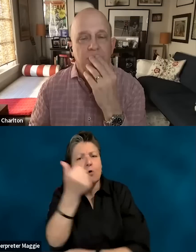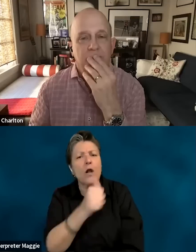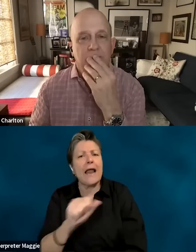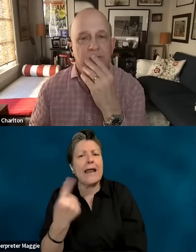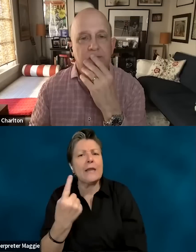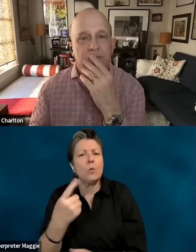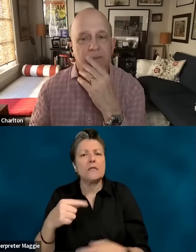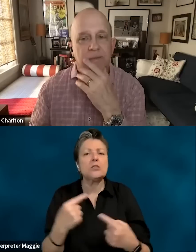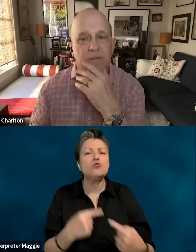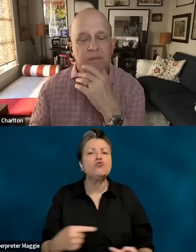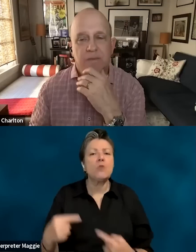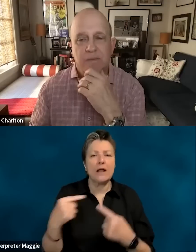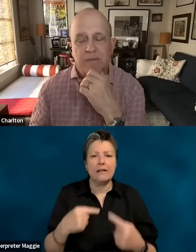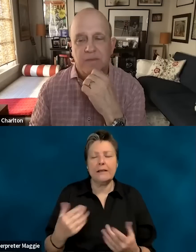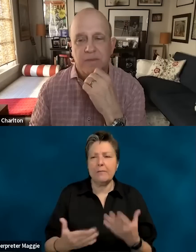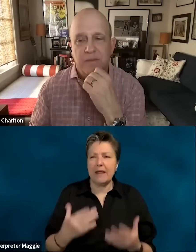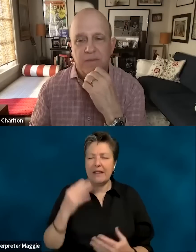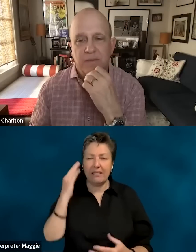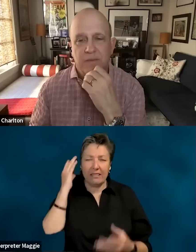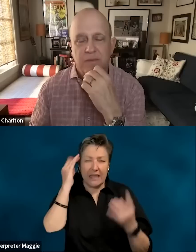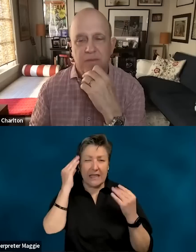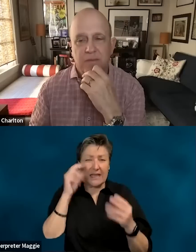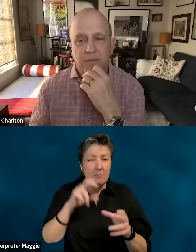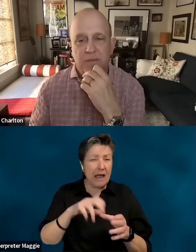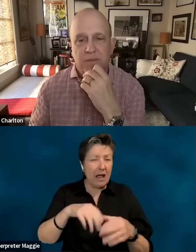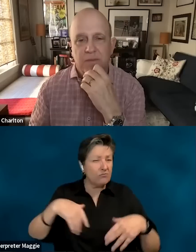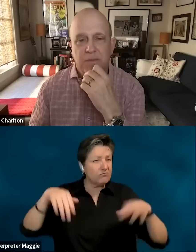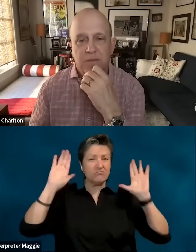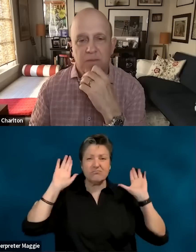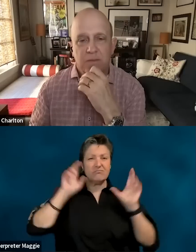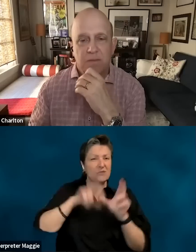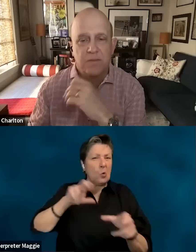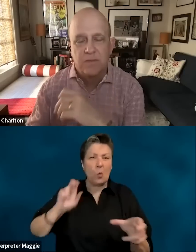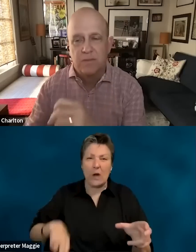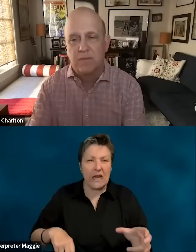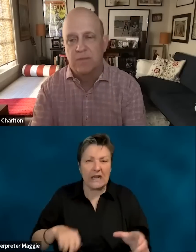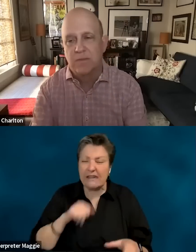maybe they're thinking about giving up, they don't feel like they're working consistently